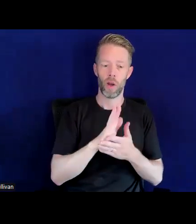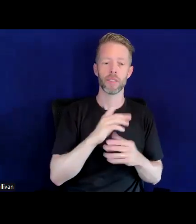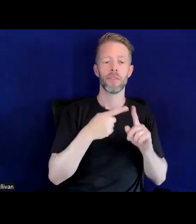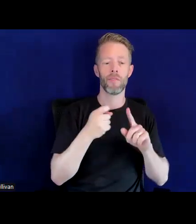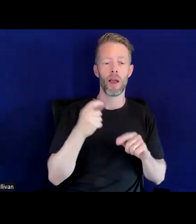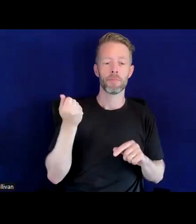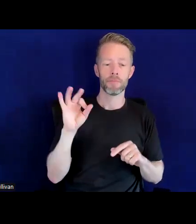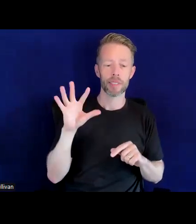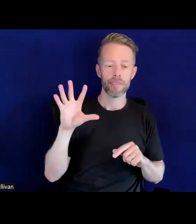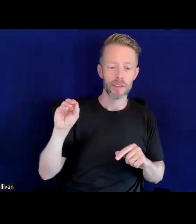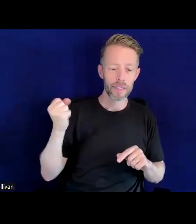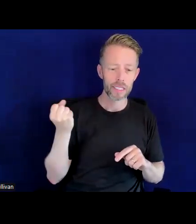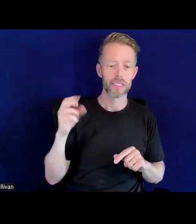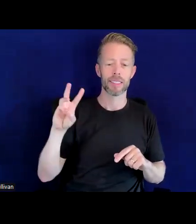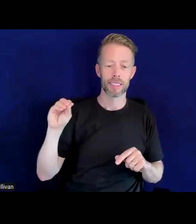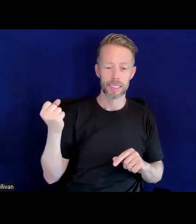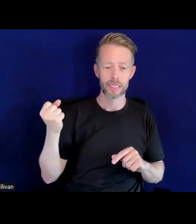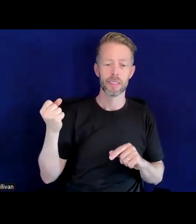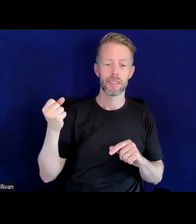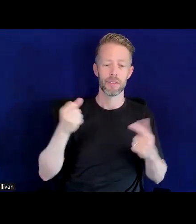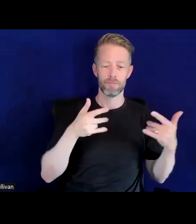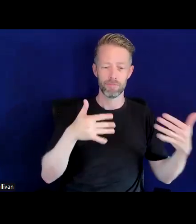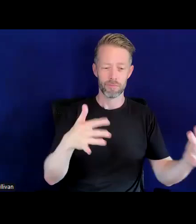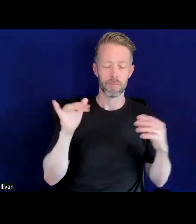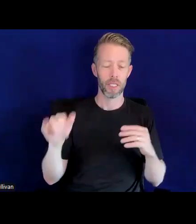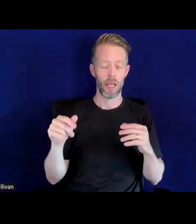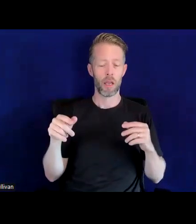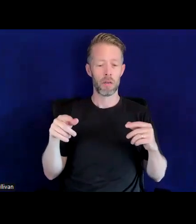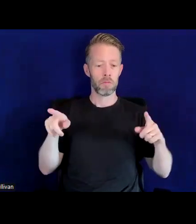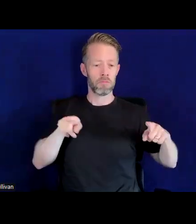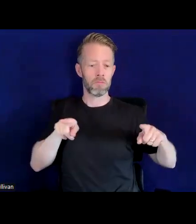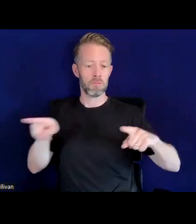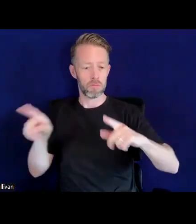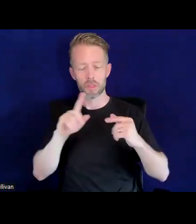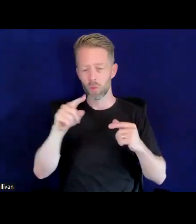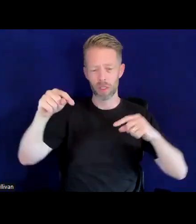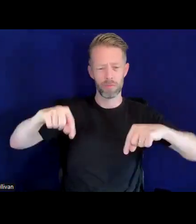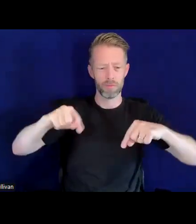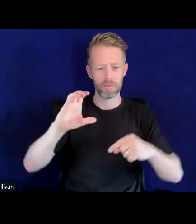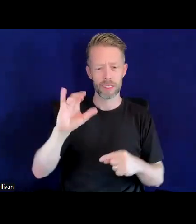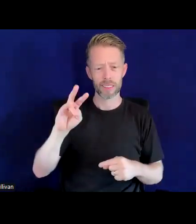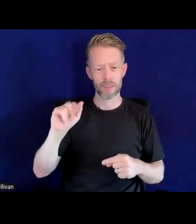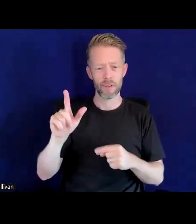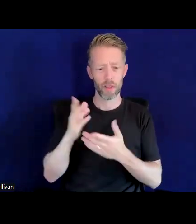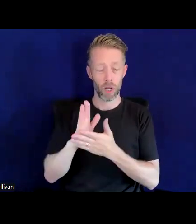and the '60s and moving forward. So it's, you know, it's